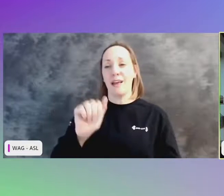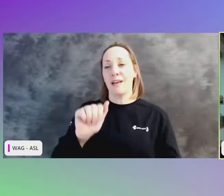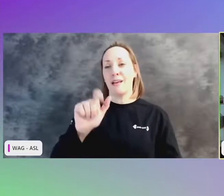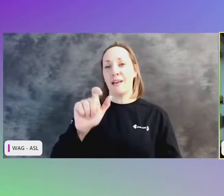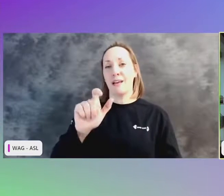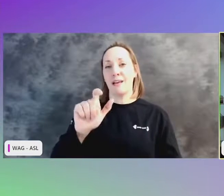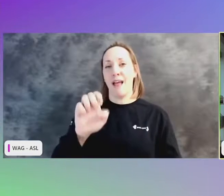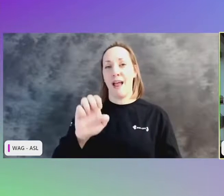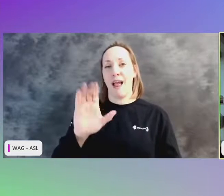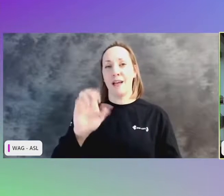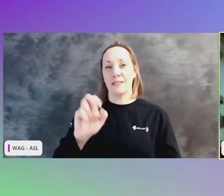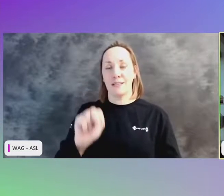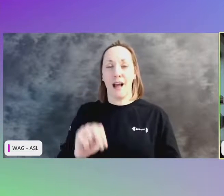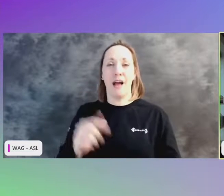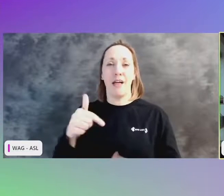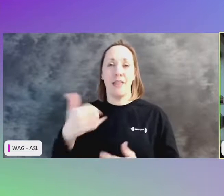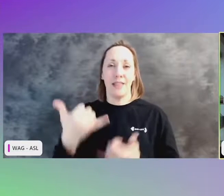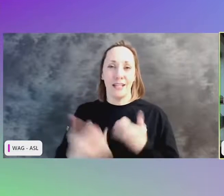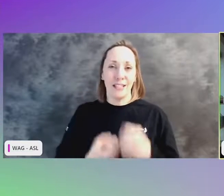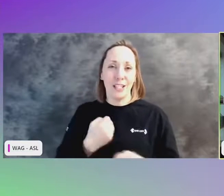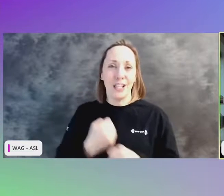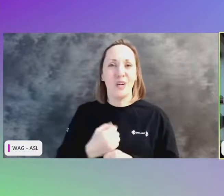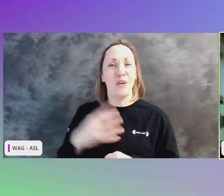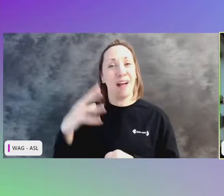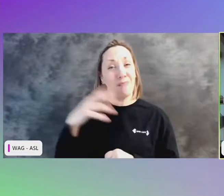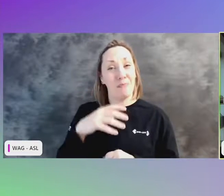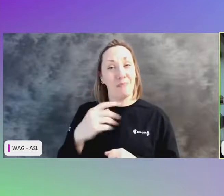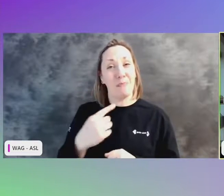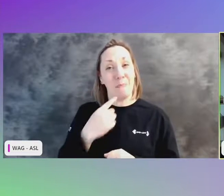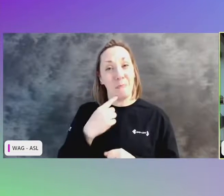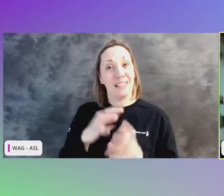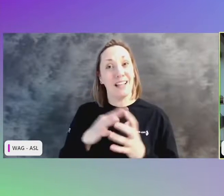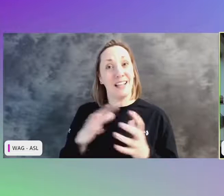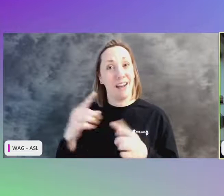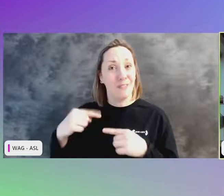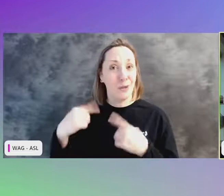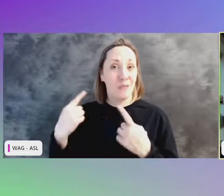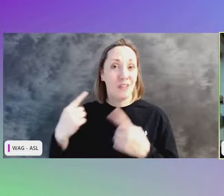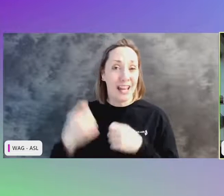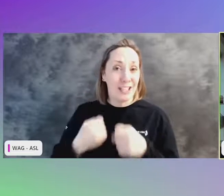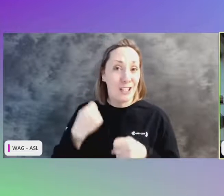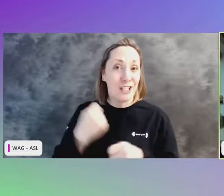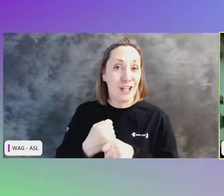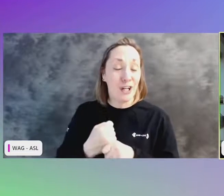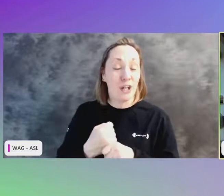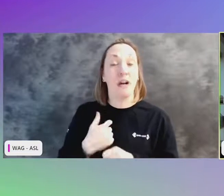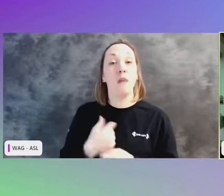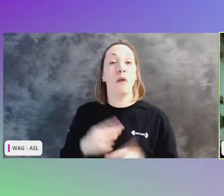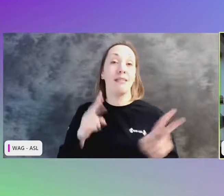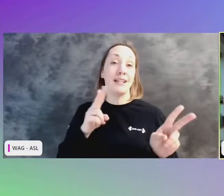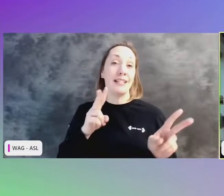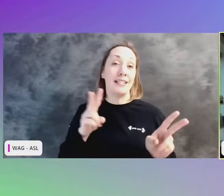for that. Happy to be here. Happy to be closing axe-con this year. I missed a lot of